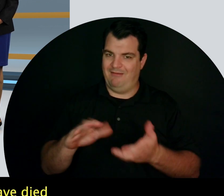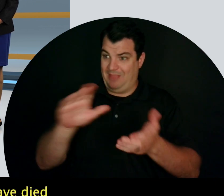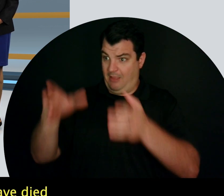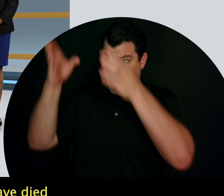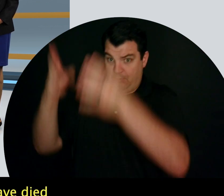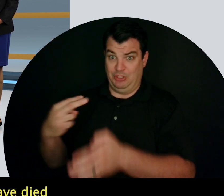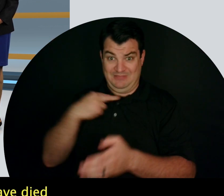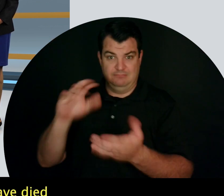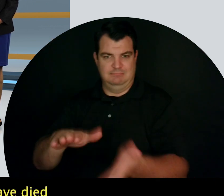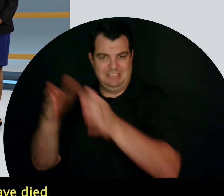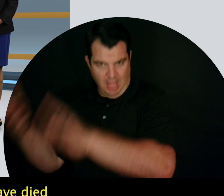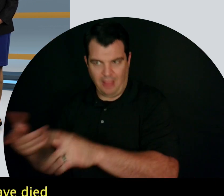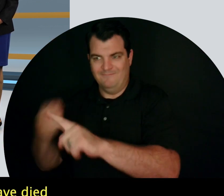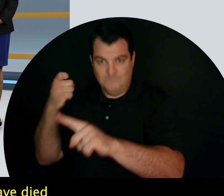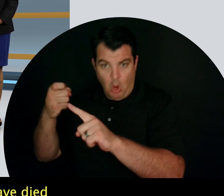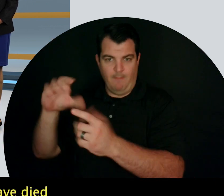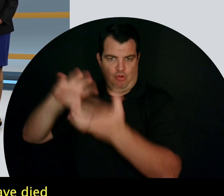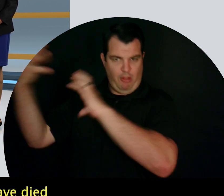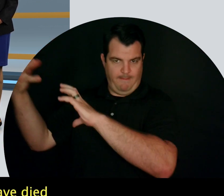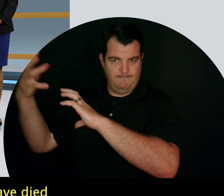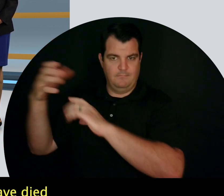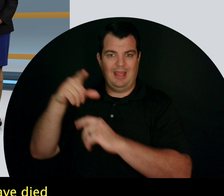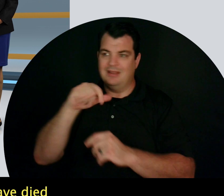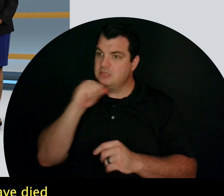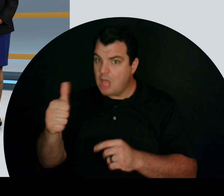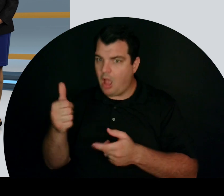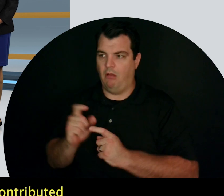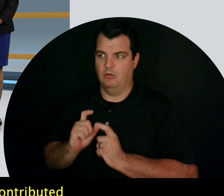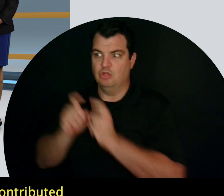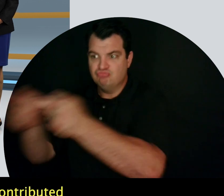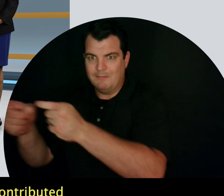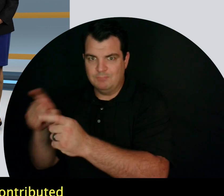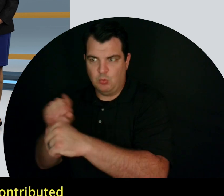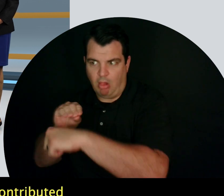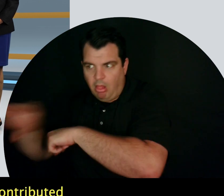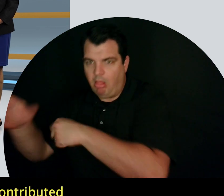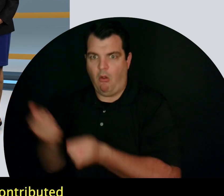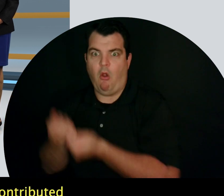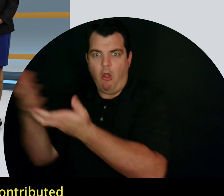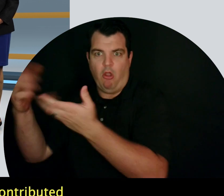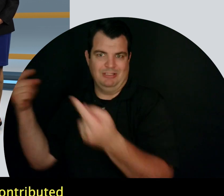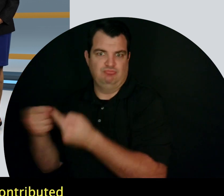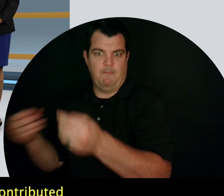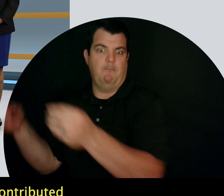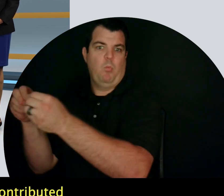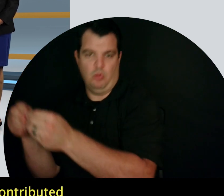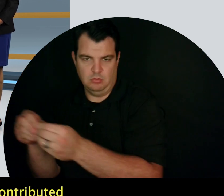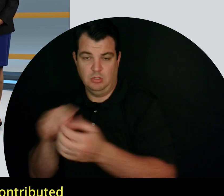the victim must have died as a result of the crime related injury and must not have contributed to the injury.